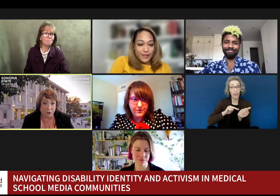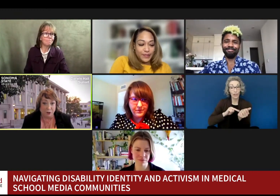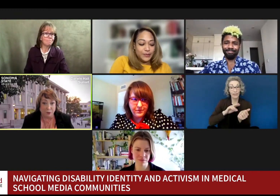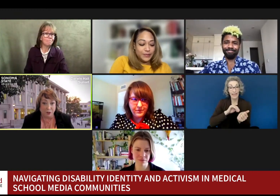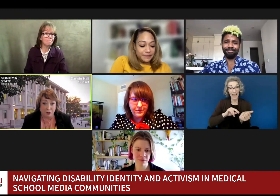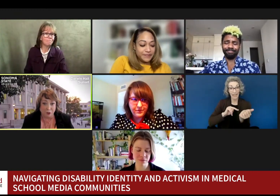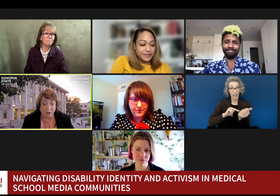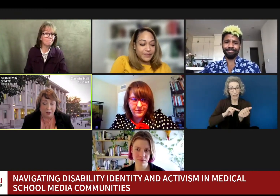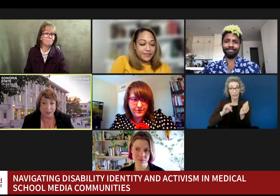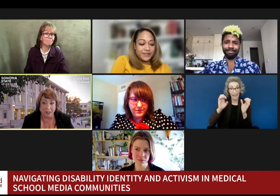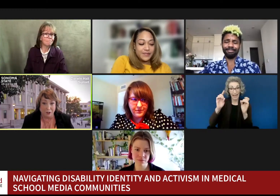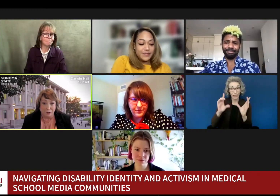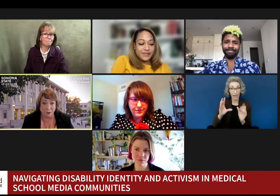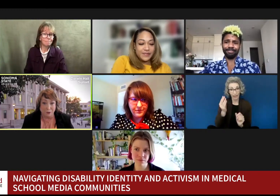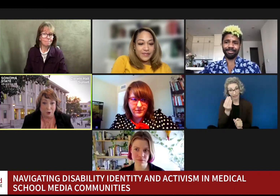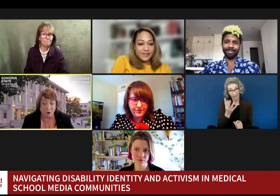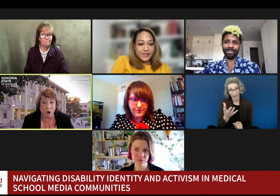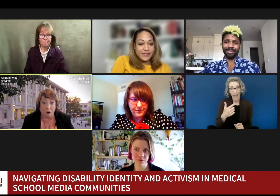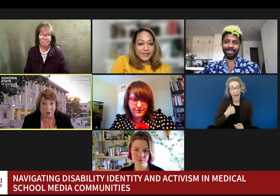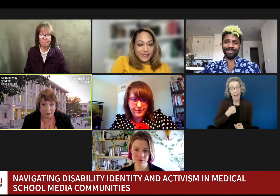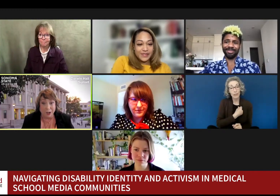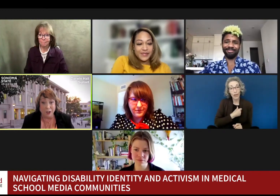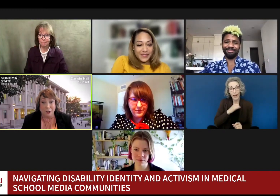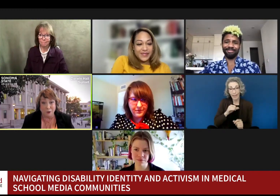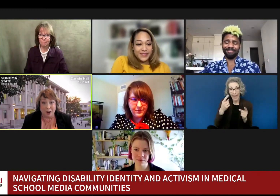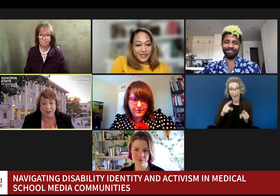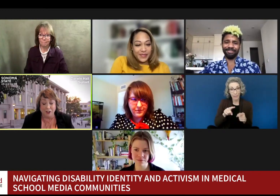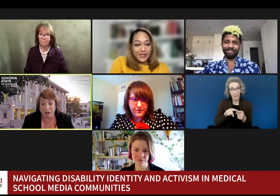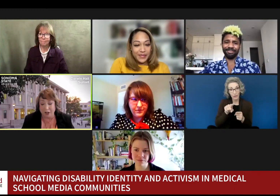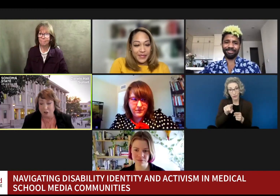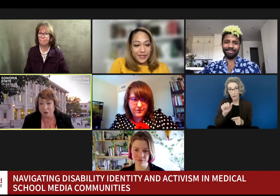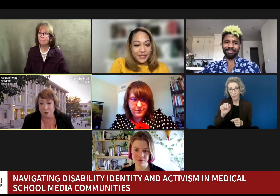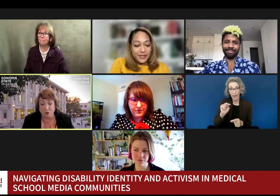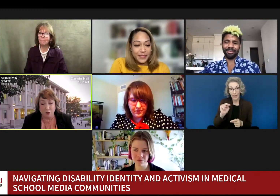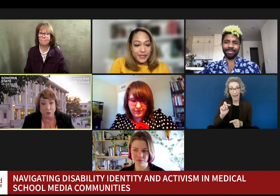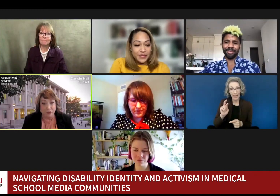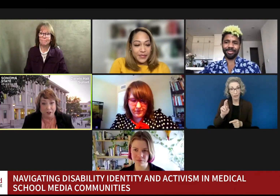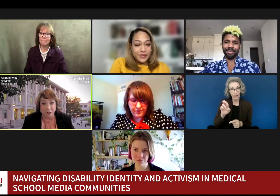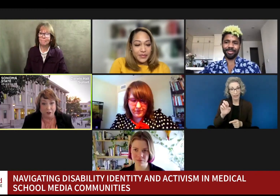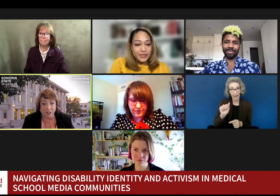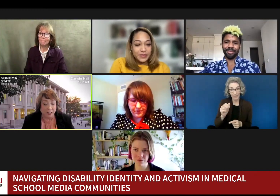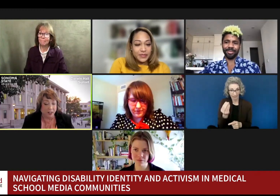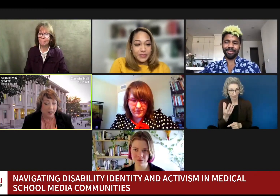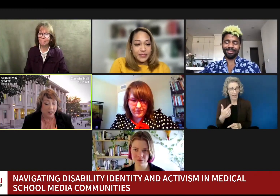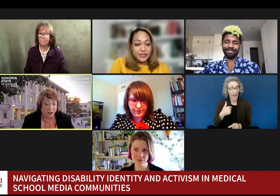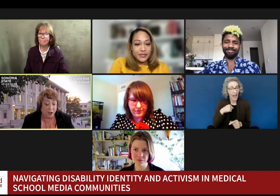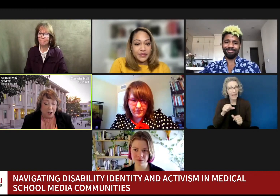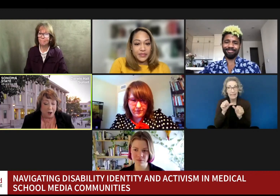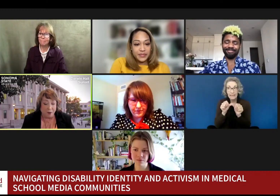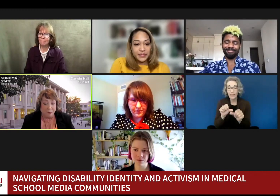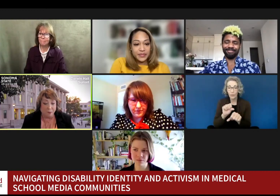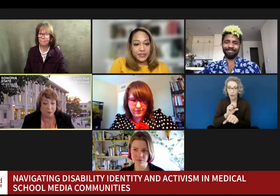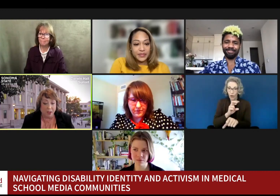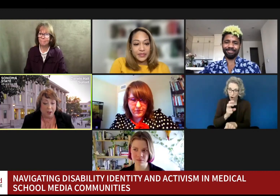And I want you to know that I continue to work hard to try and change the culture within nursing.